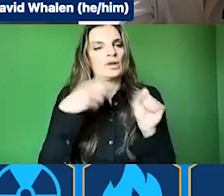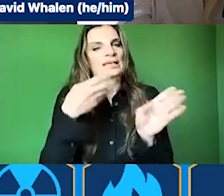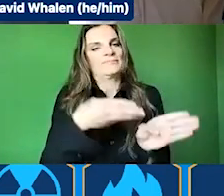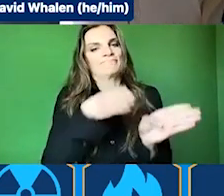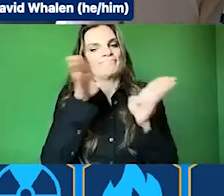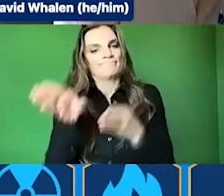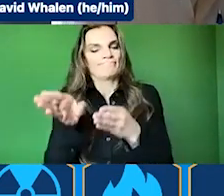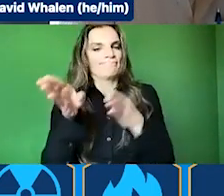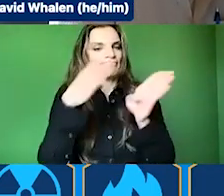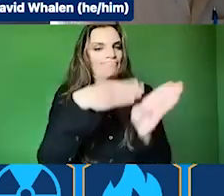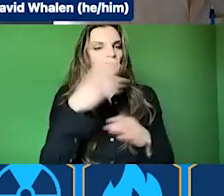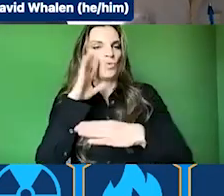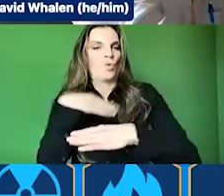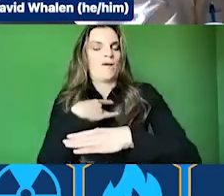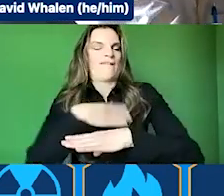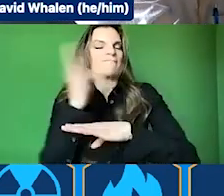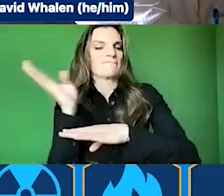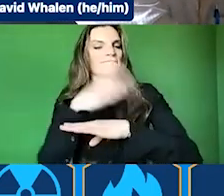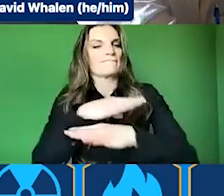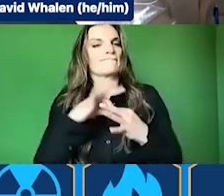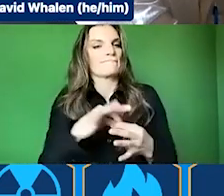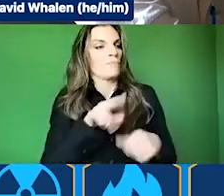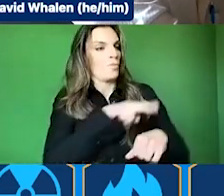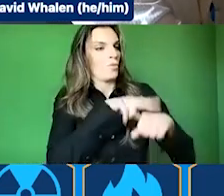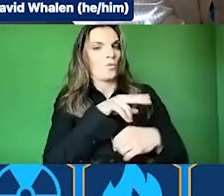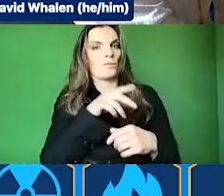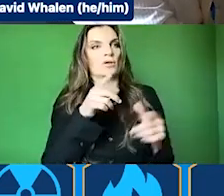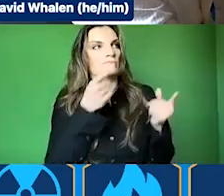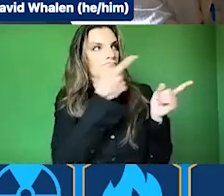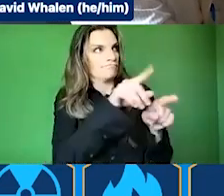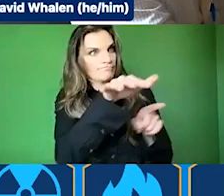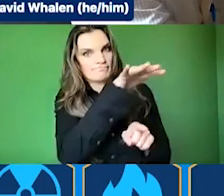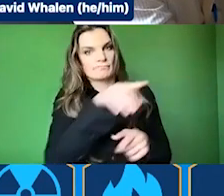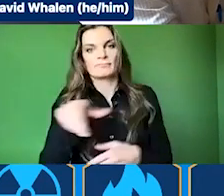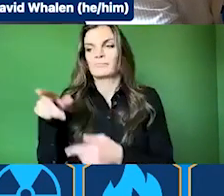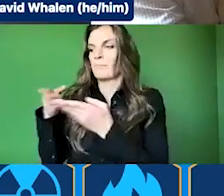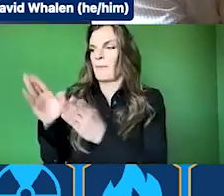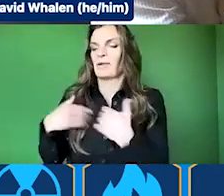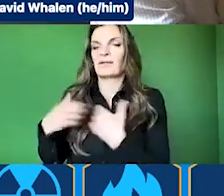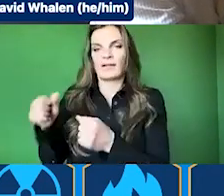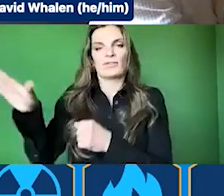emergency we are not looking any more at normal conditions. We are starting to move away from